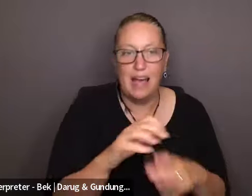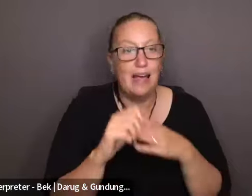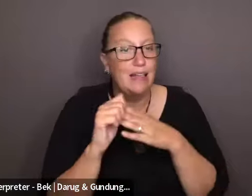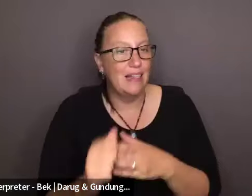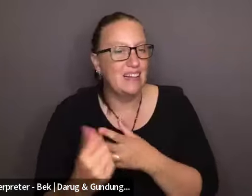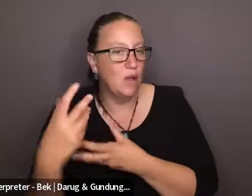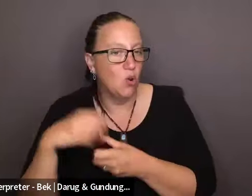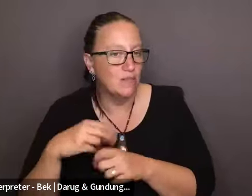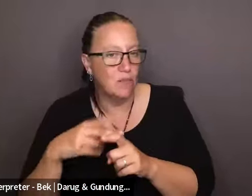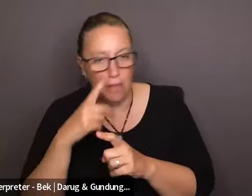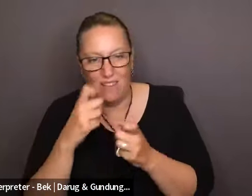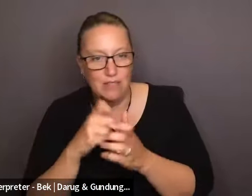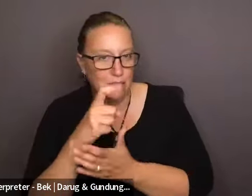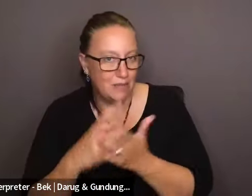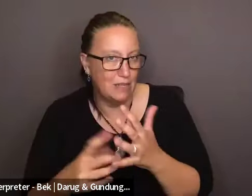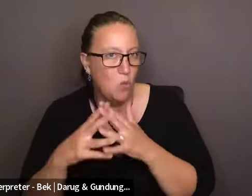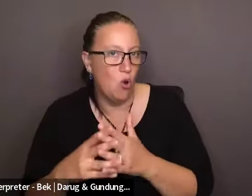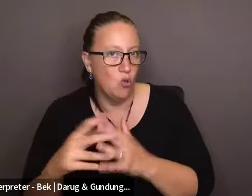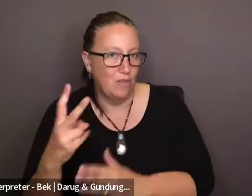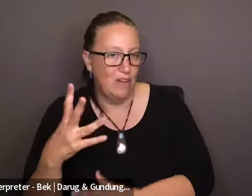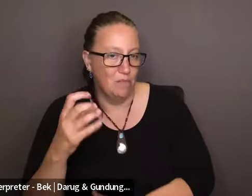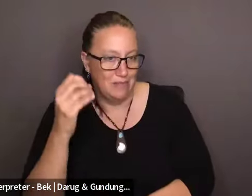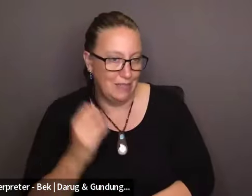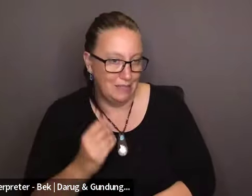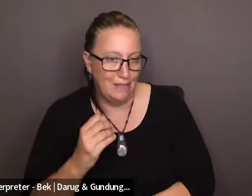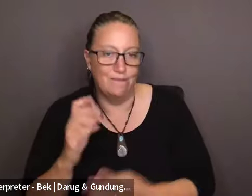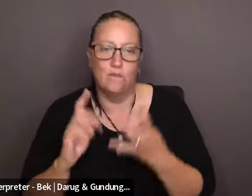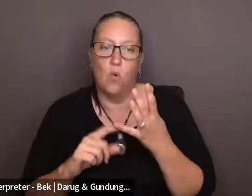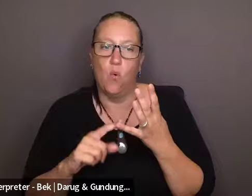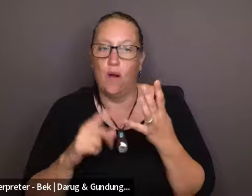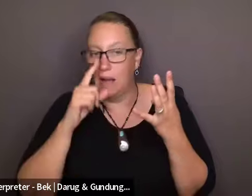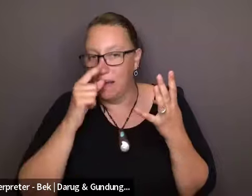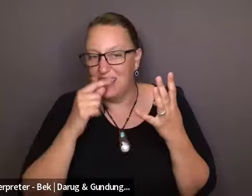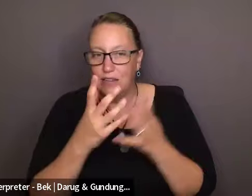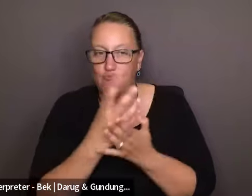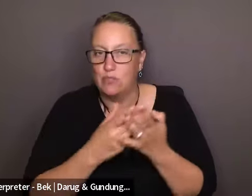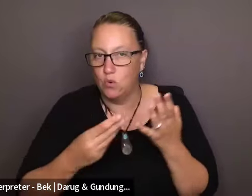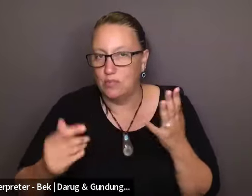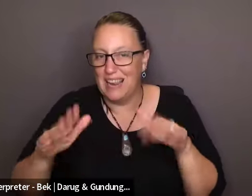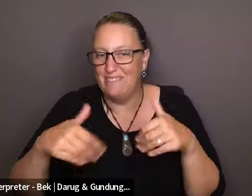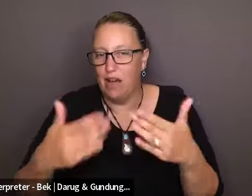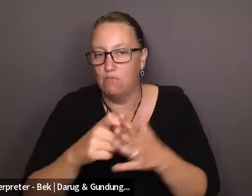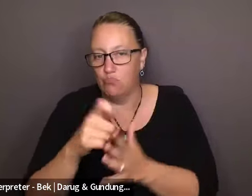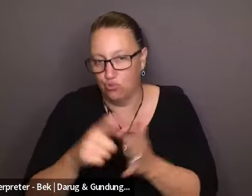topic for potential policy and system, leadership and inclusion of people with disability which is worth 25%,